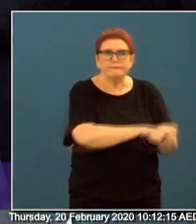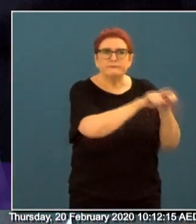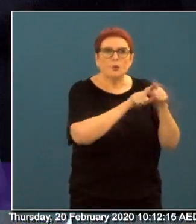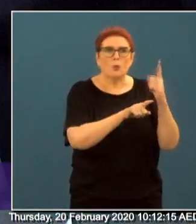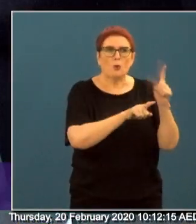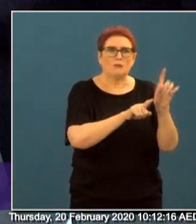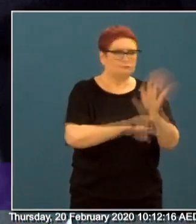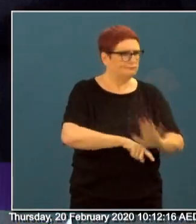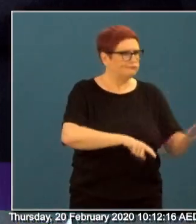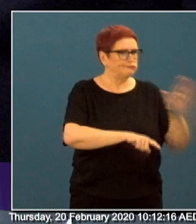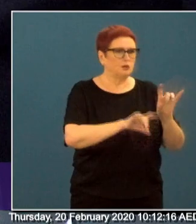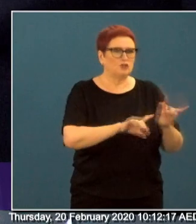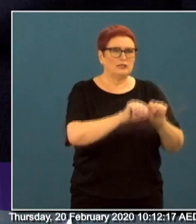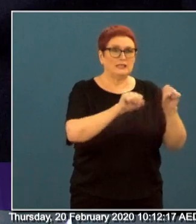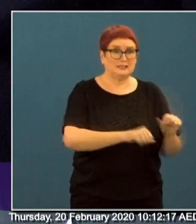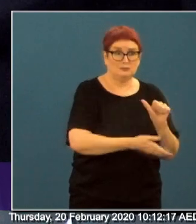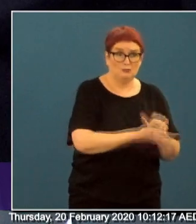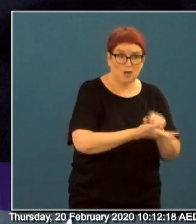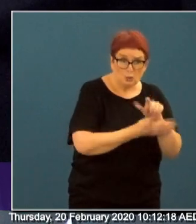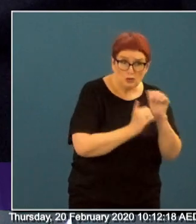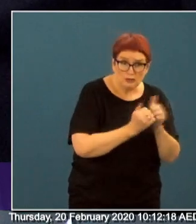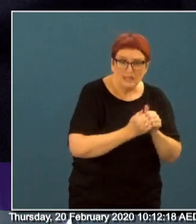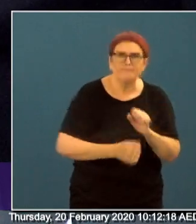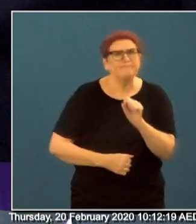Yes. It's connected.